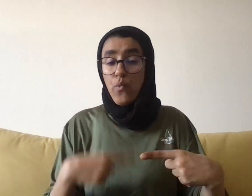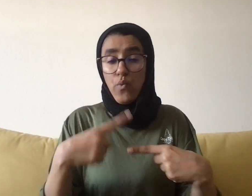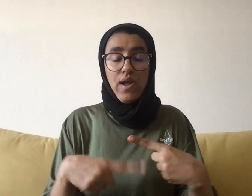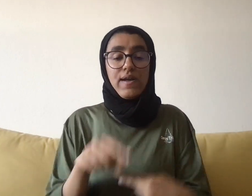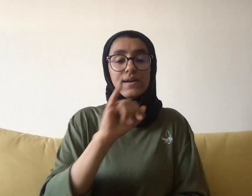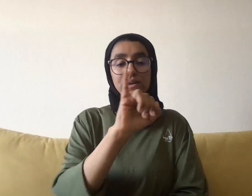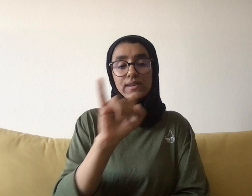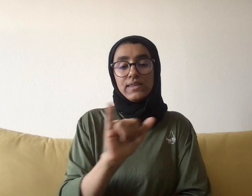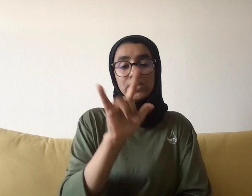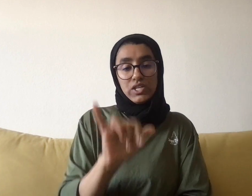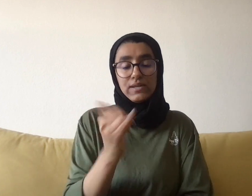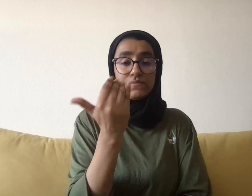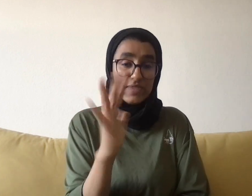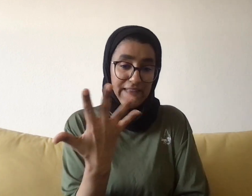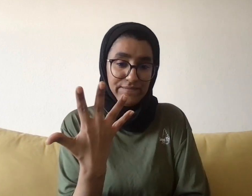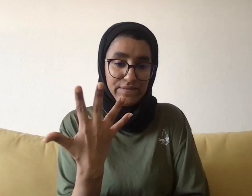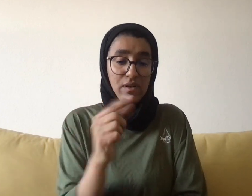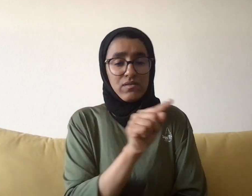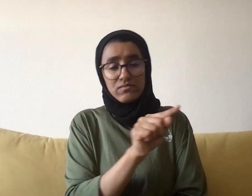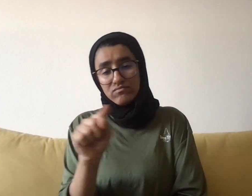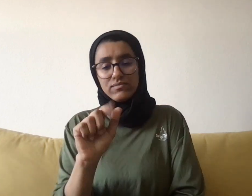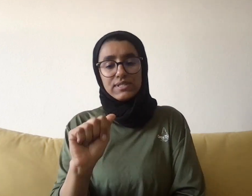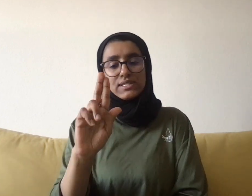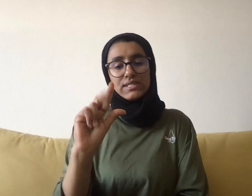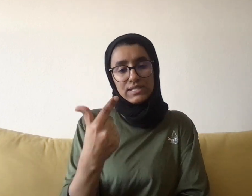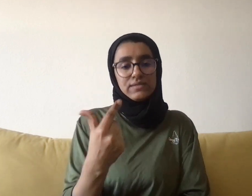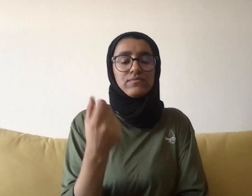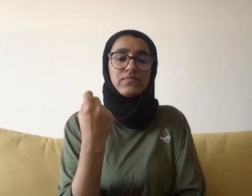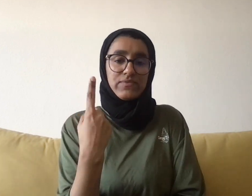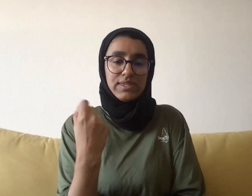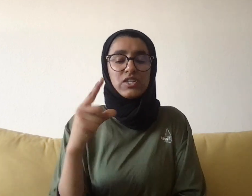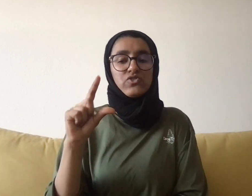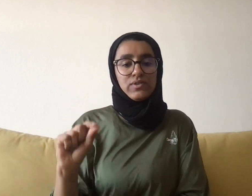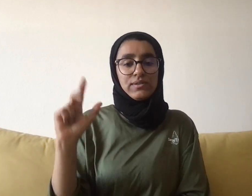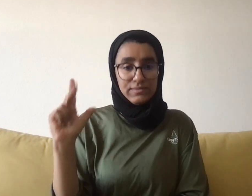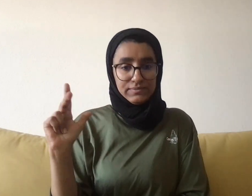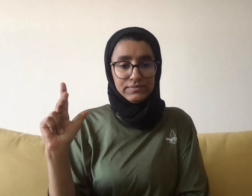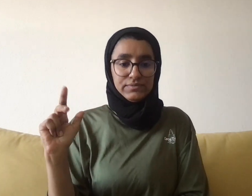Program Dates: July 5th - August 11, 2023